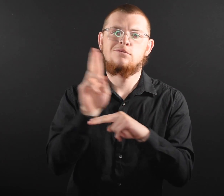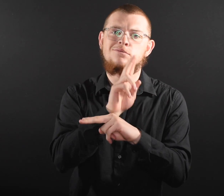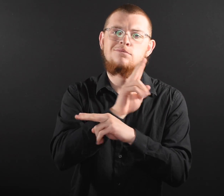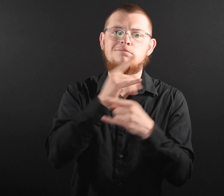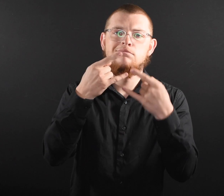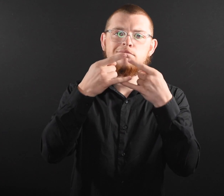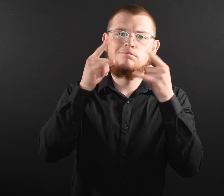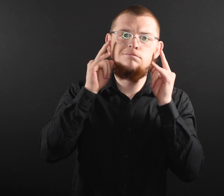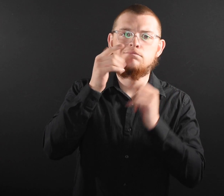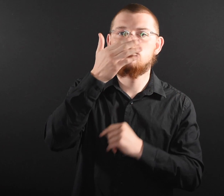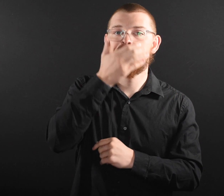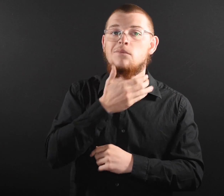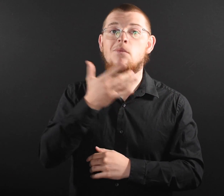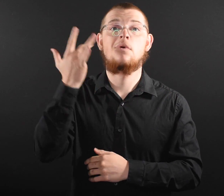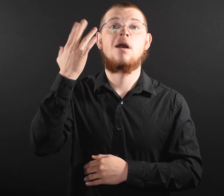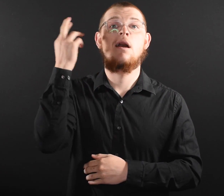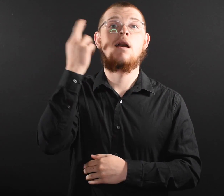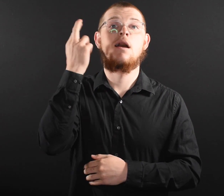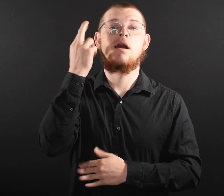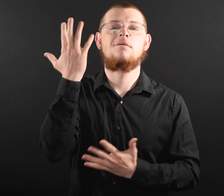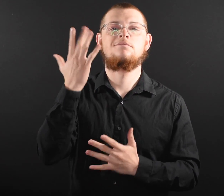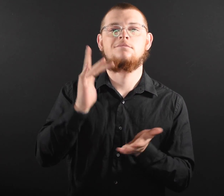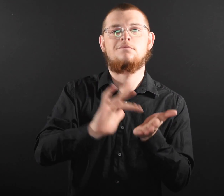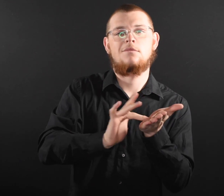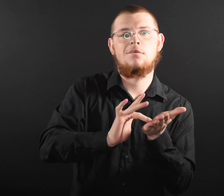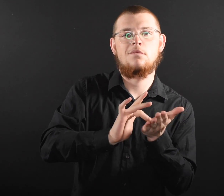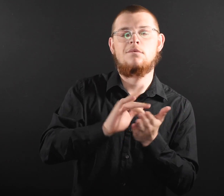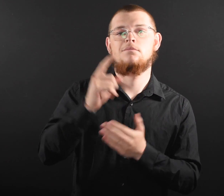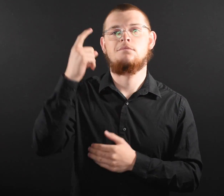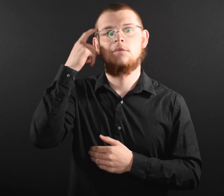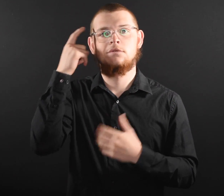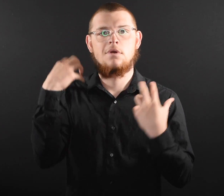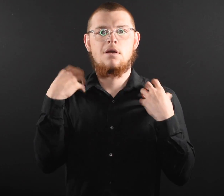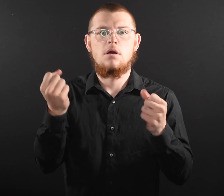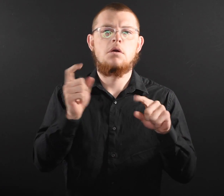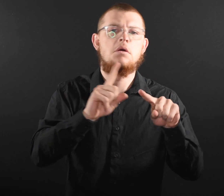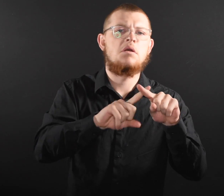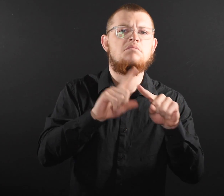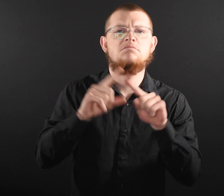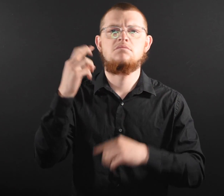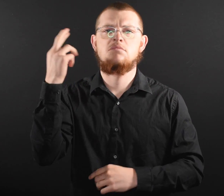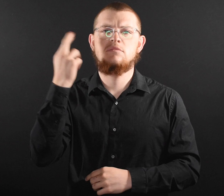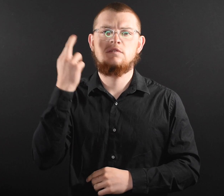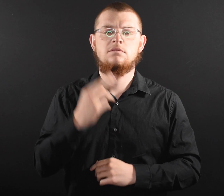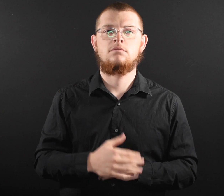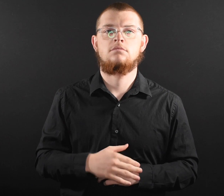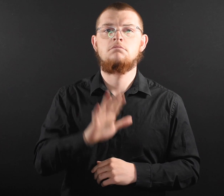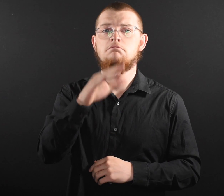wear or tolerate a face covering due to medical or mental health conditions or other reasons.